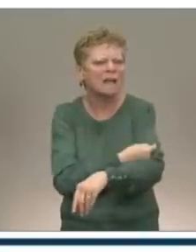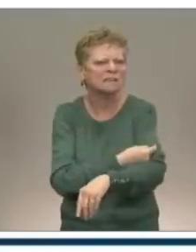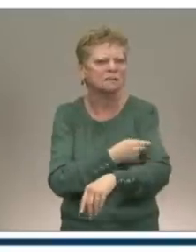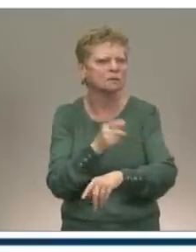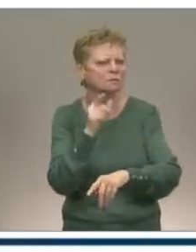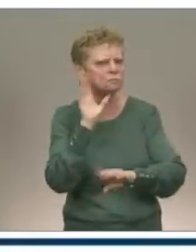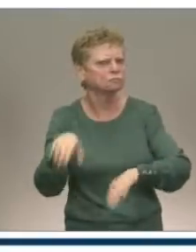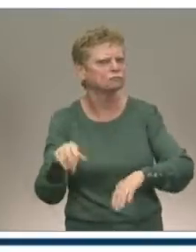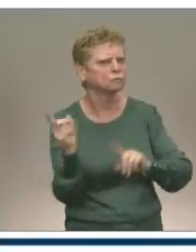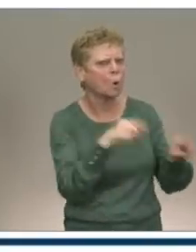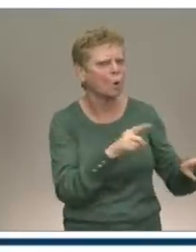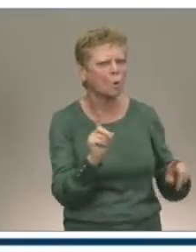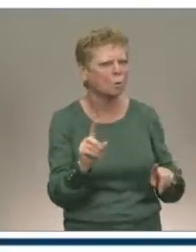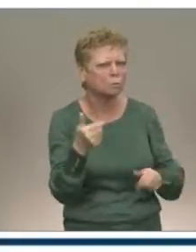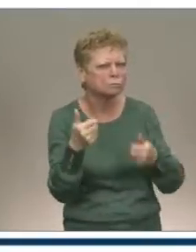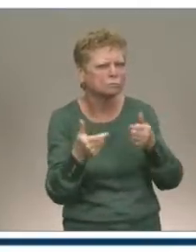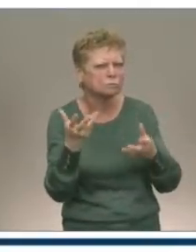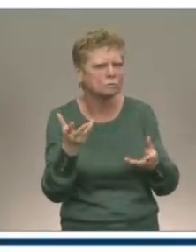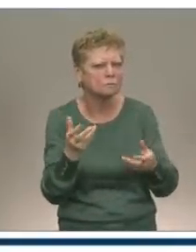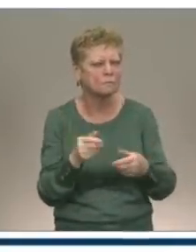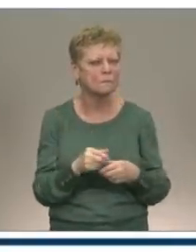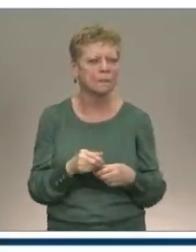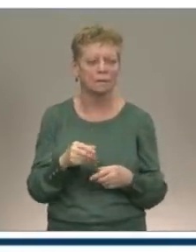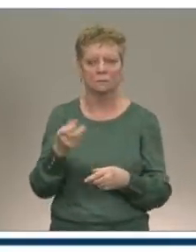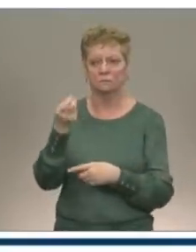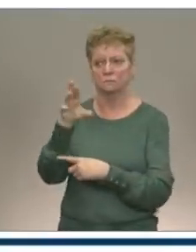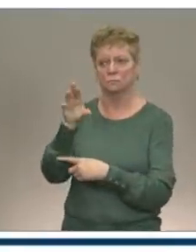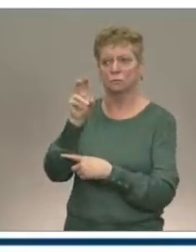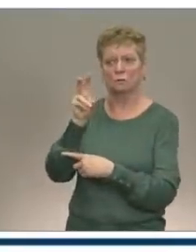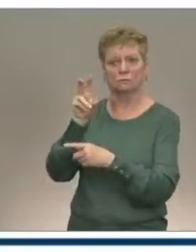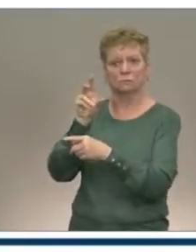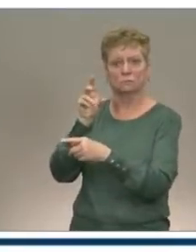well i would say you know certainly if you're unvaccinated but even if you're fully vaccinated